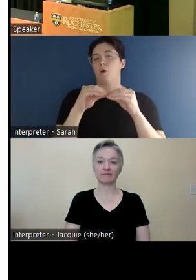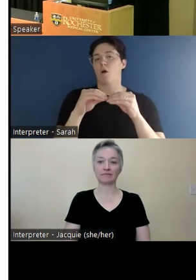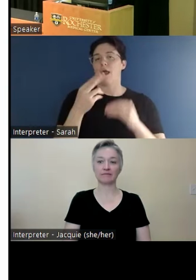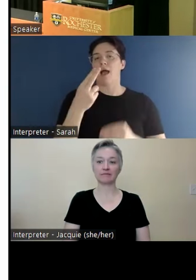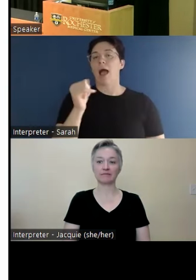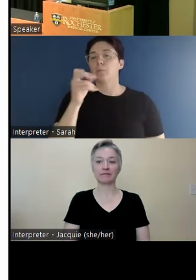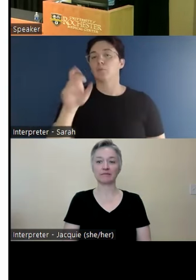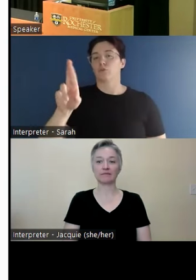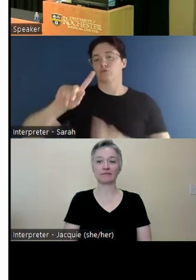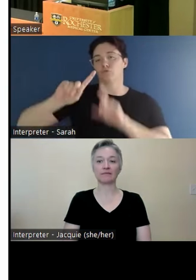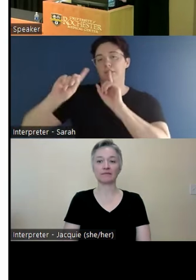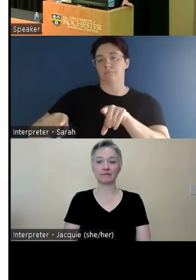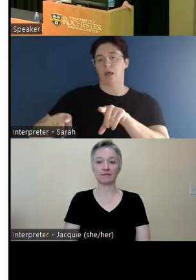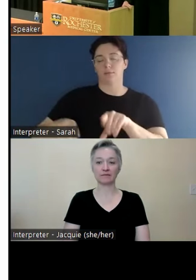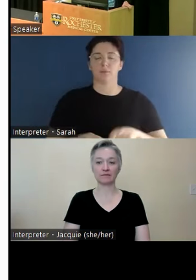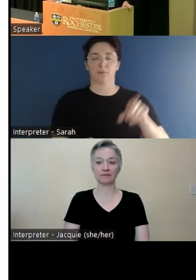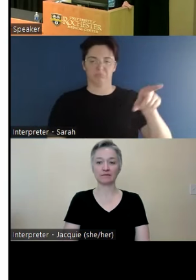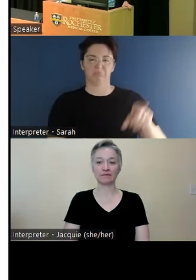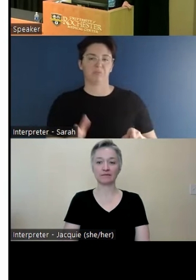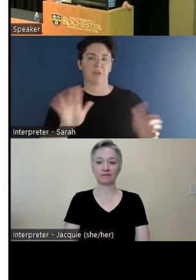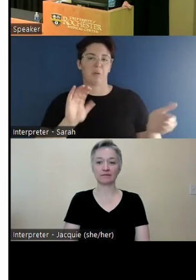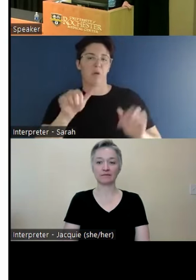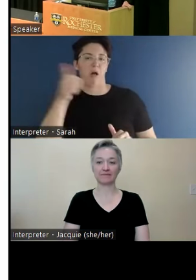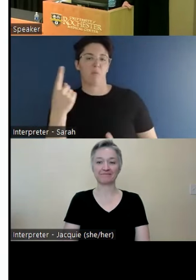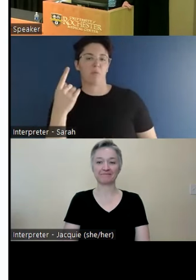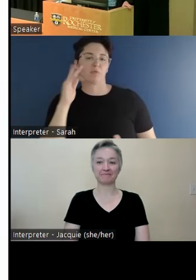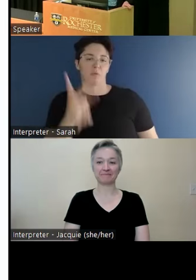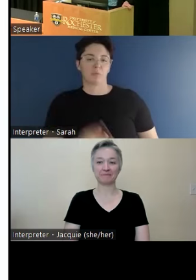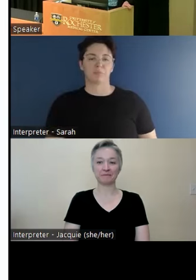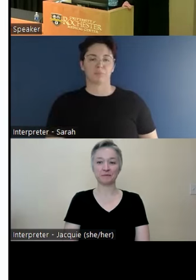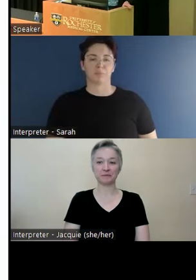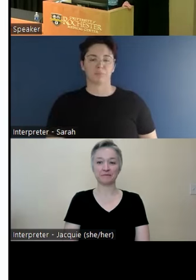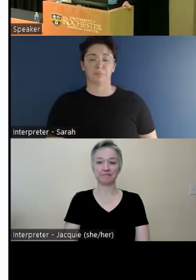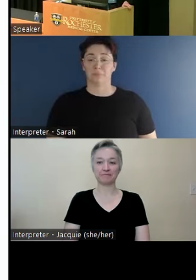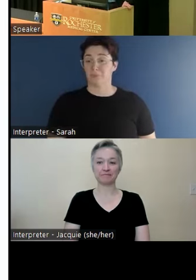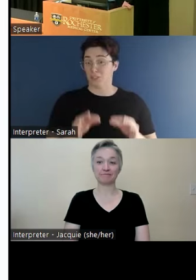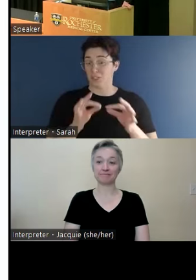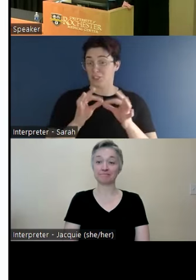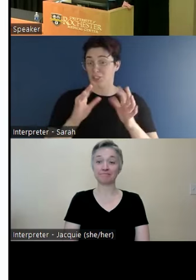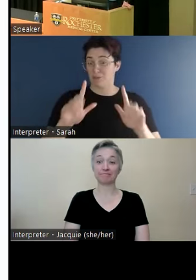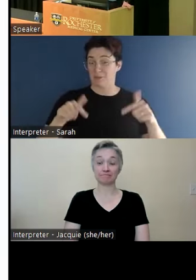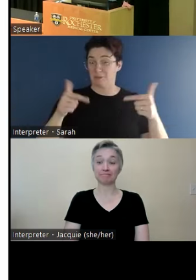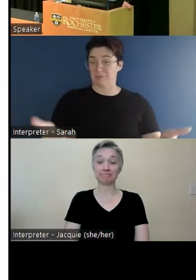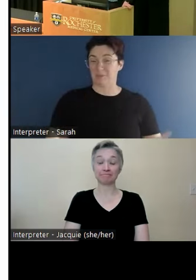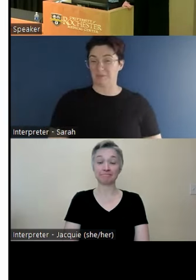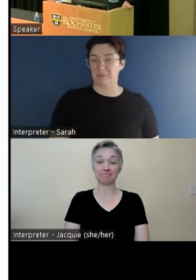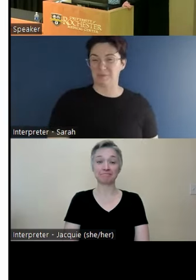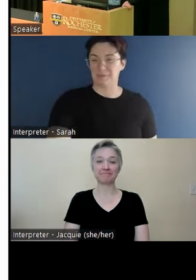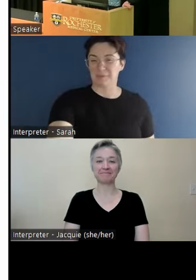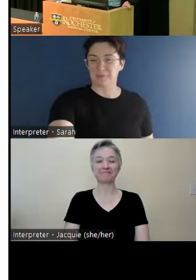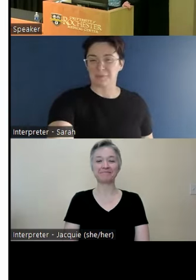to this hyporesponsive one we saw here and then as promised each study will have a tangible take-home